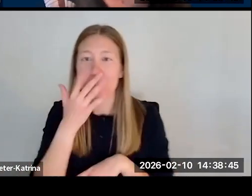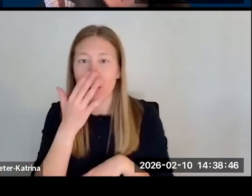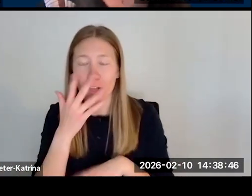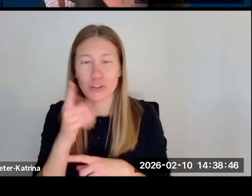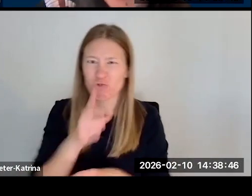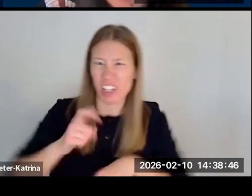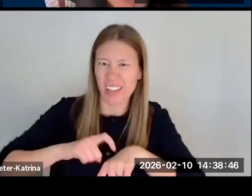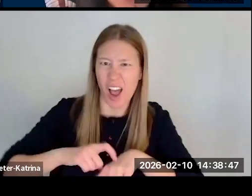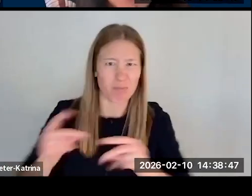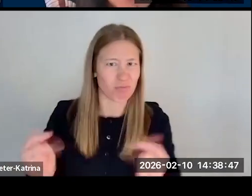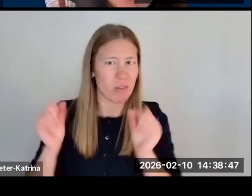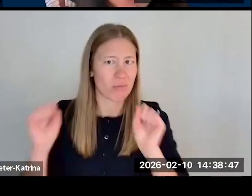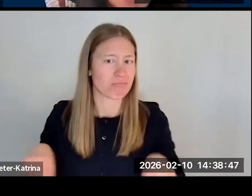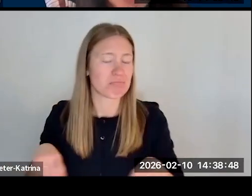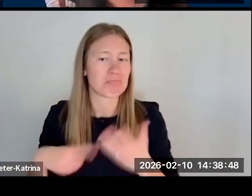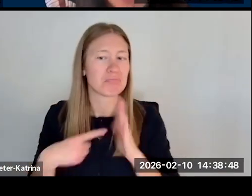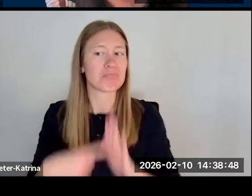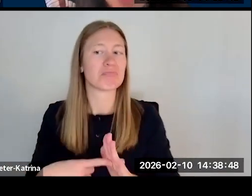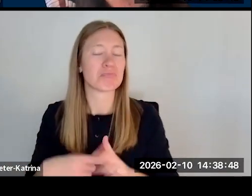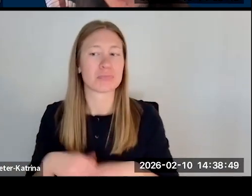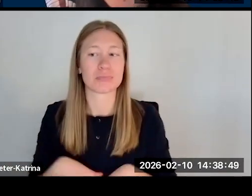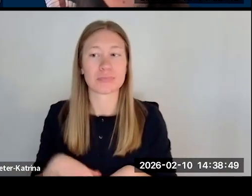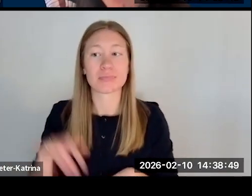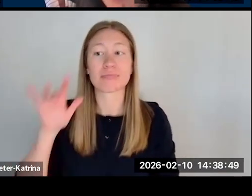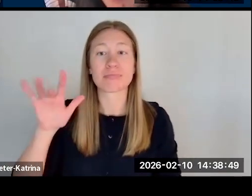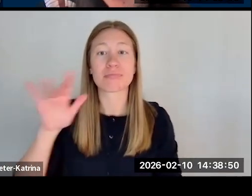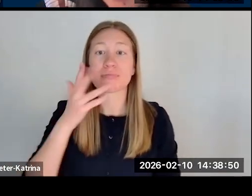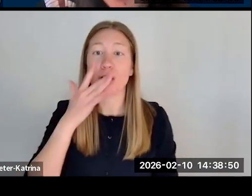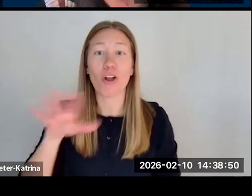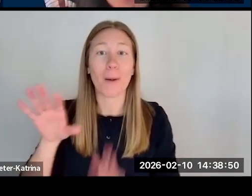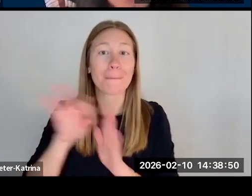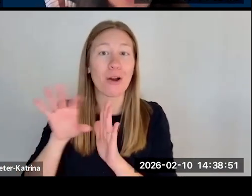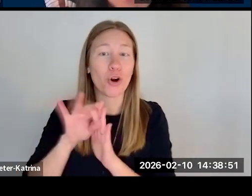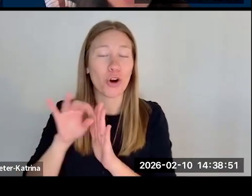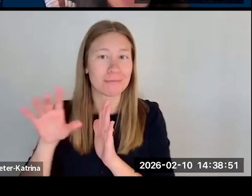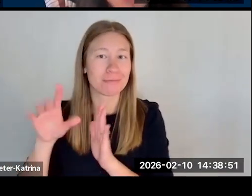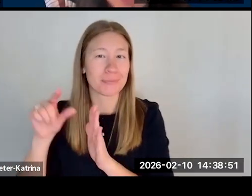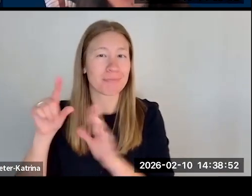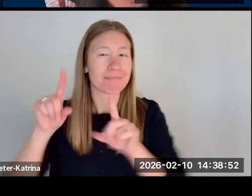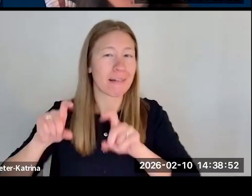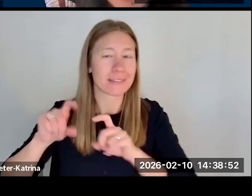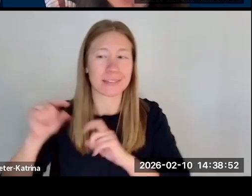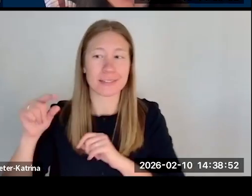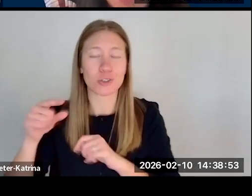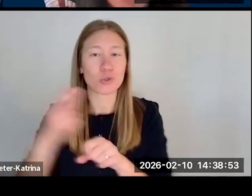So I'm gonna click the color picker option and use this eyedropper tool